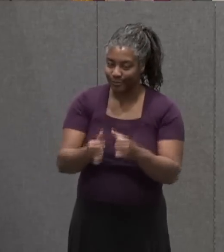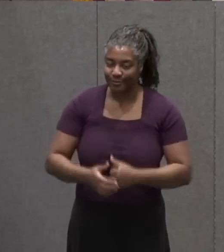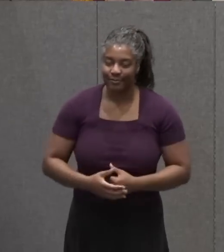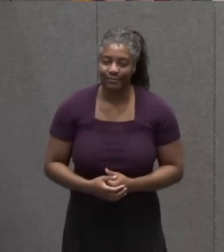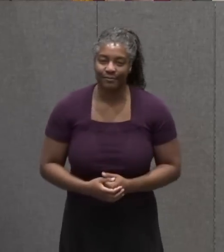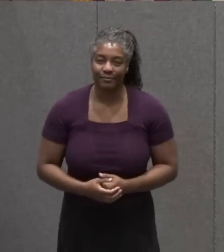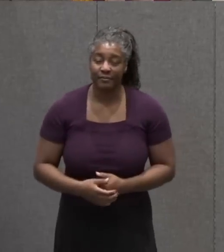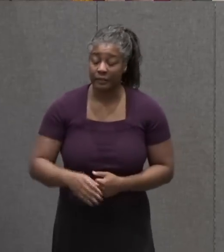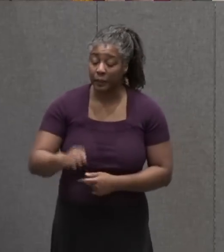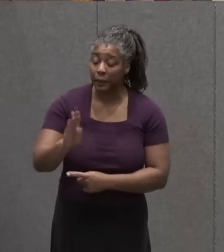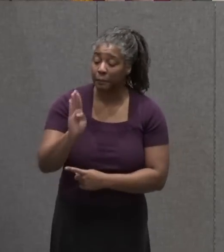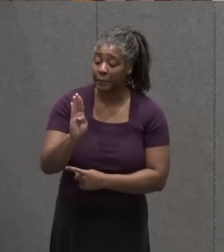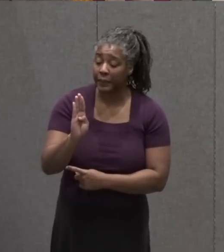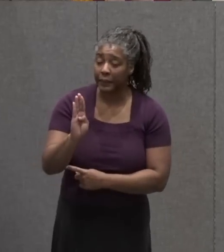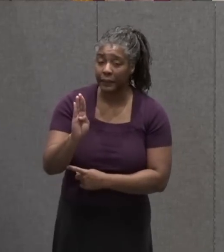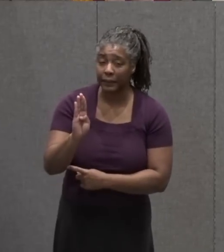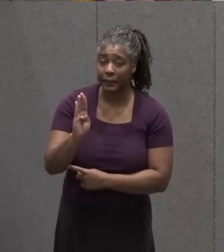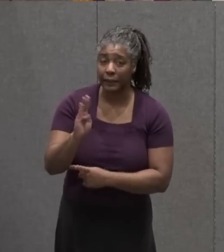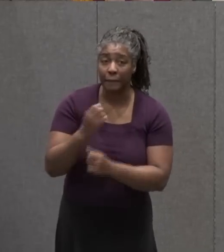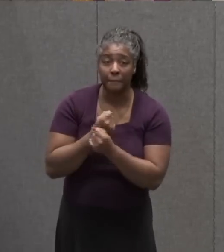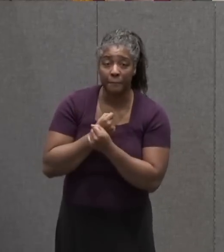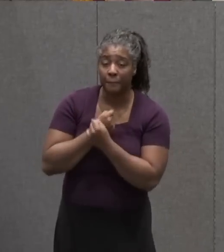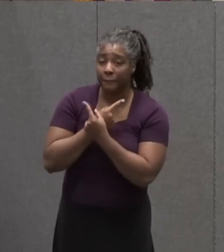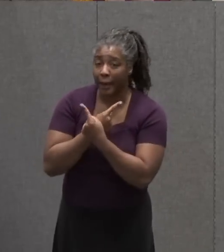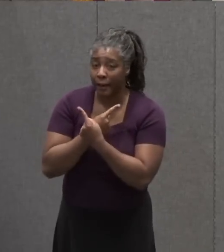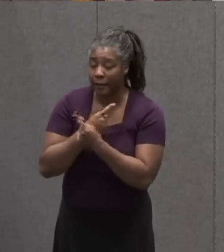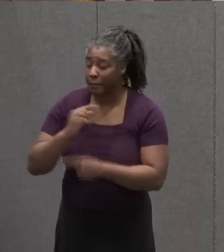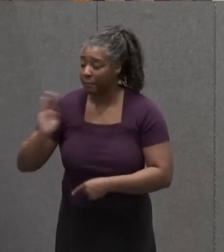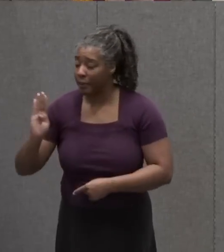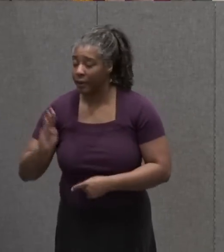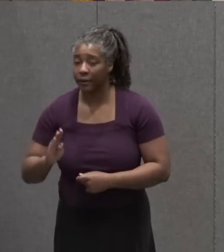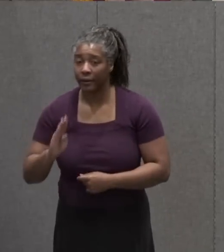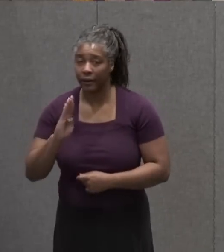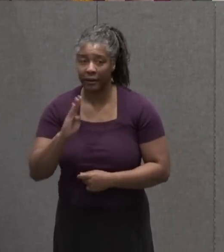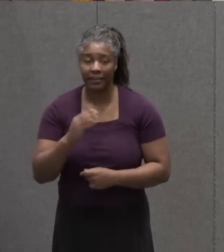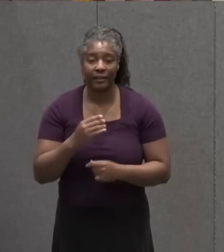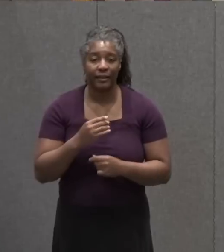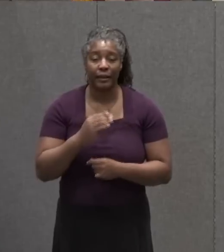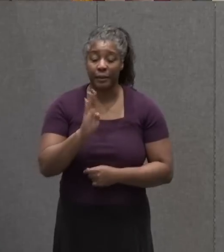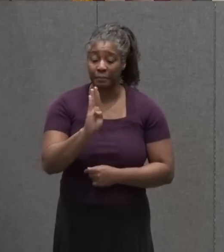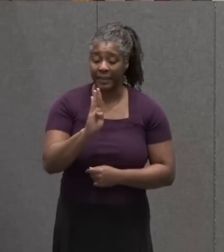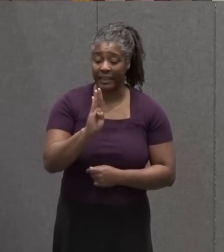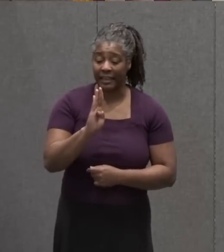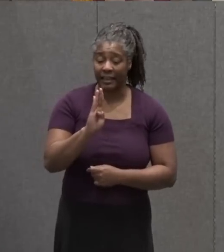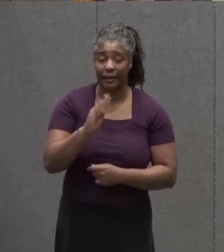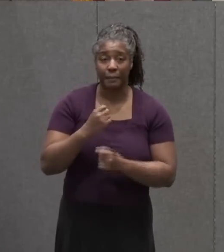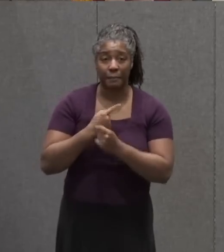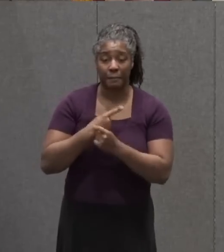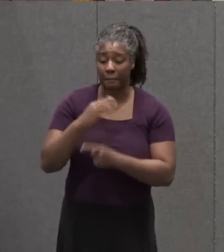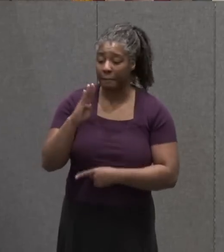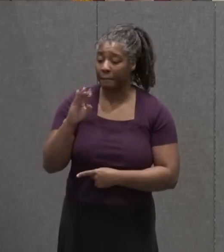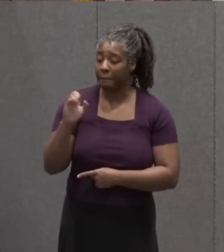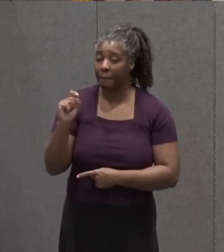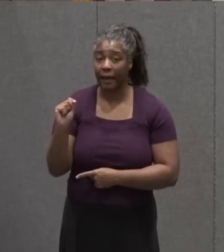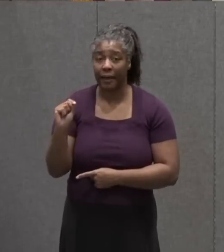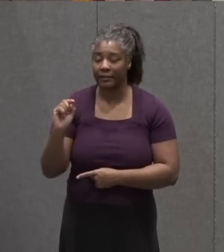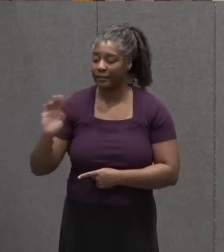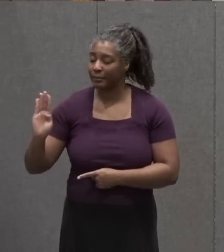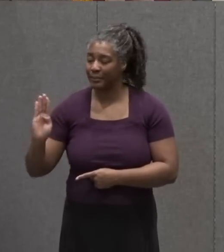b, bat, B your turn.